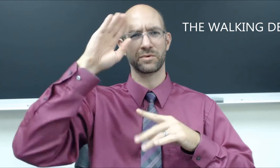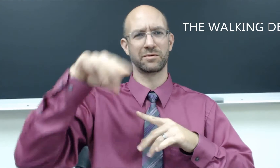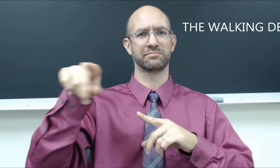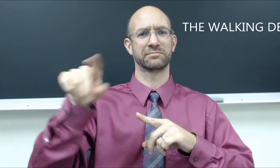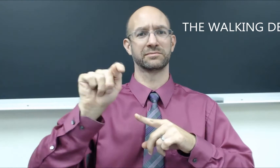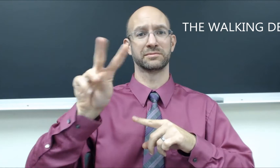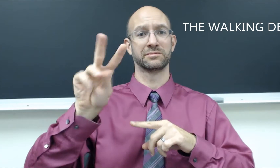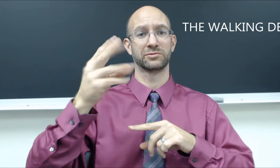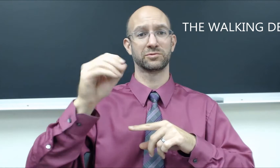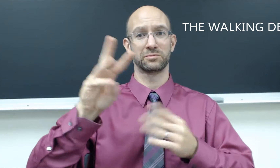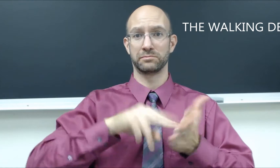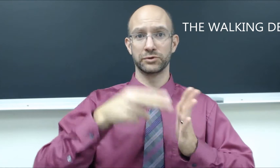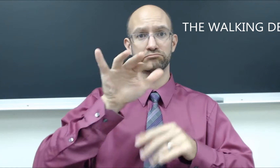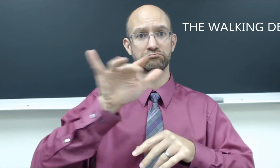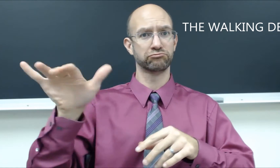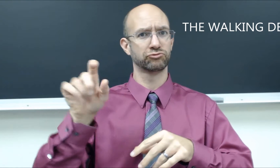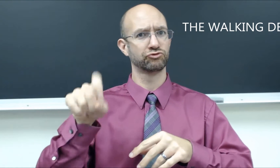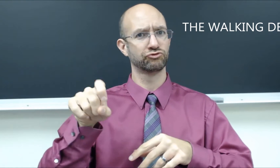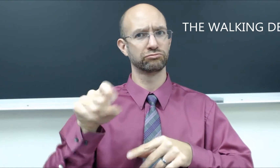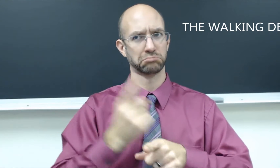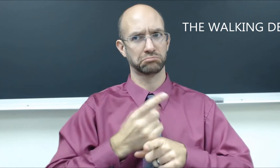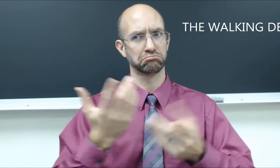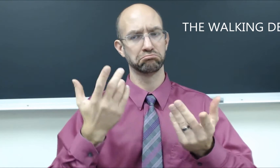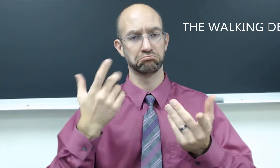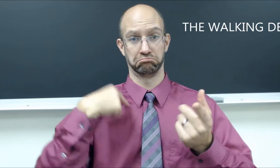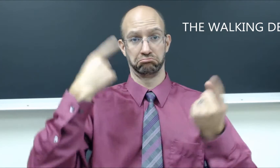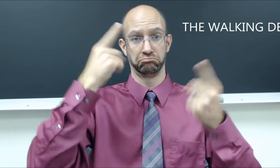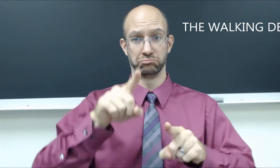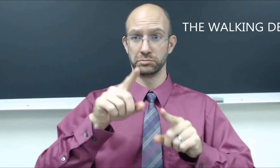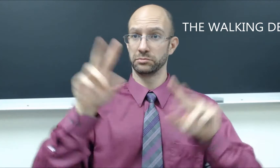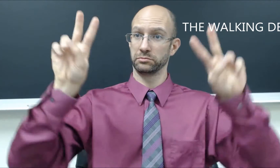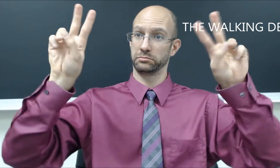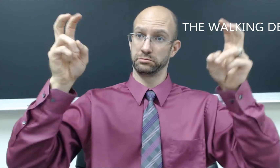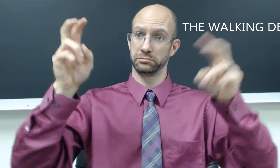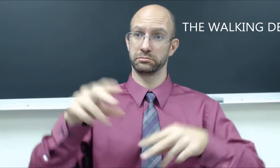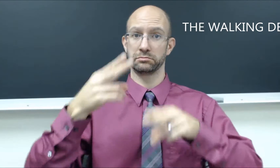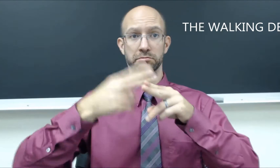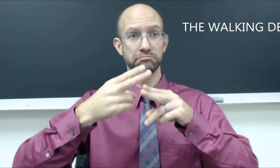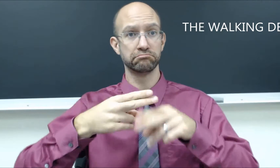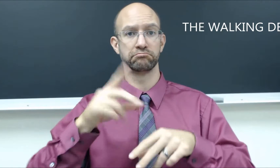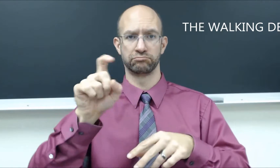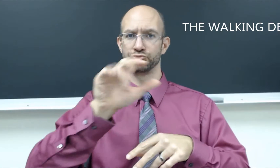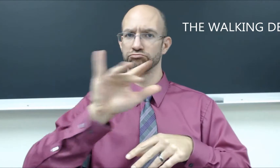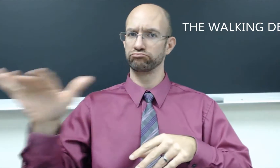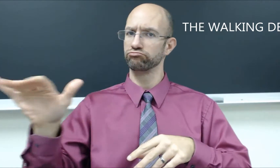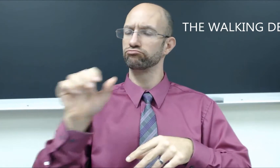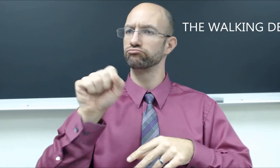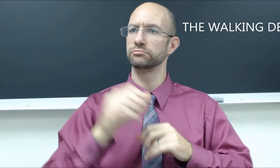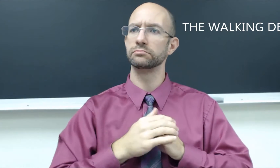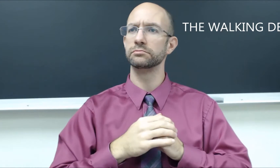We all know that is a TV show, which means we should fingerspell it, right? It is a title, so yeah, we should fingerspell it.